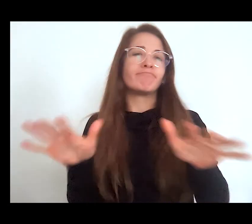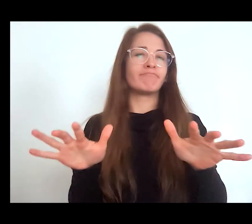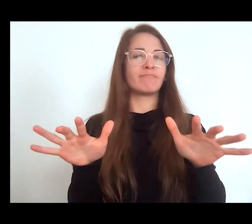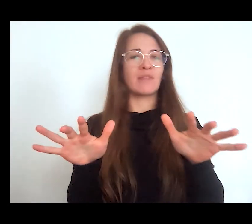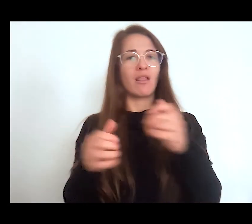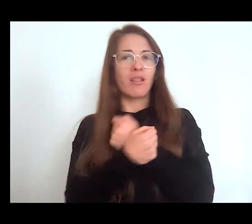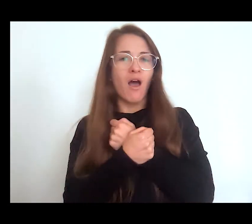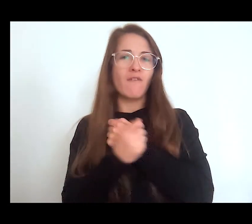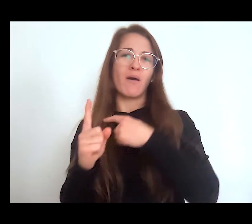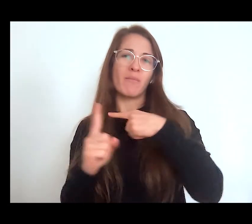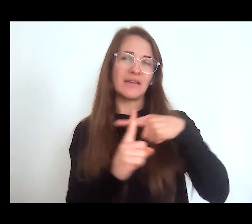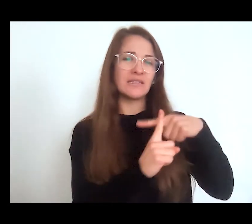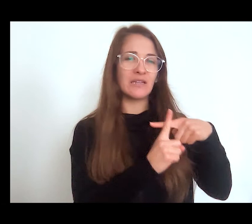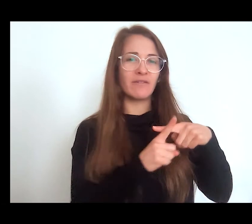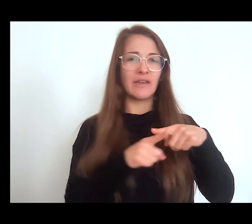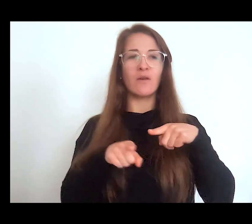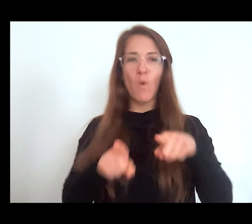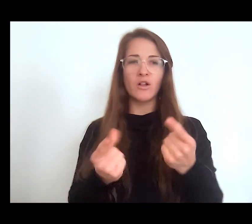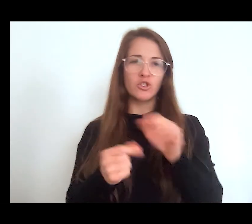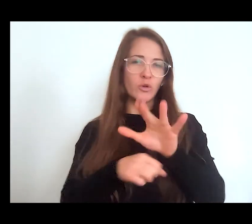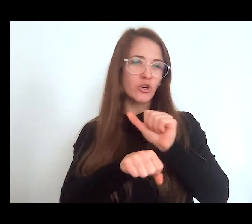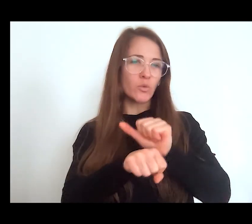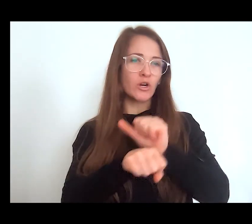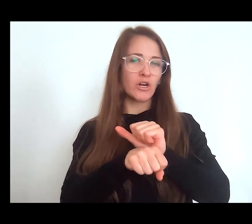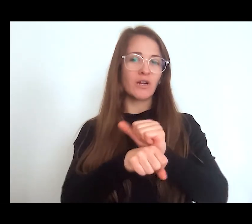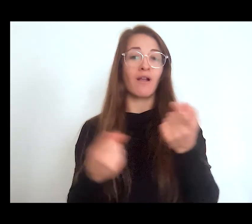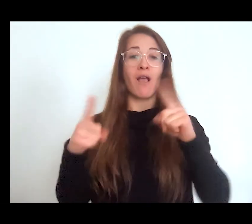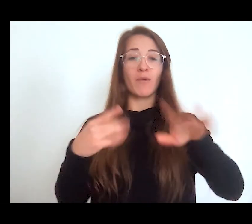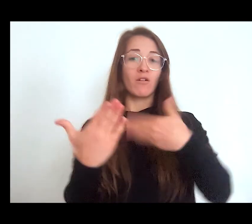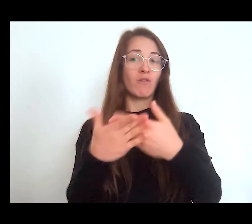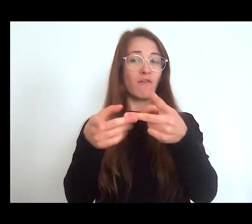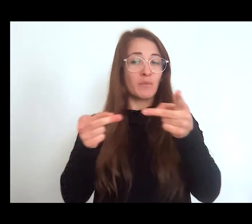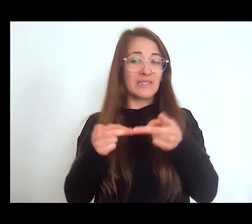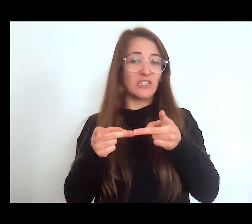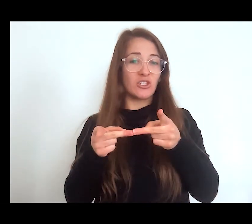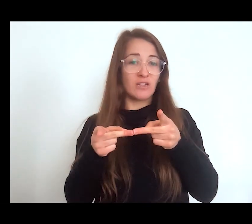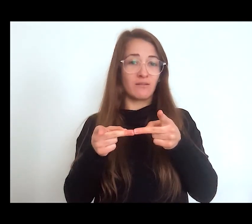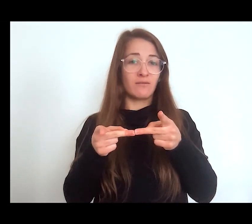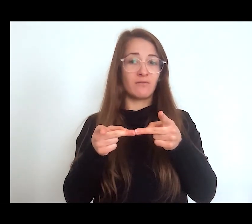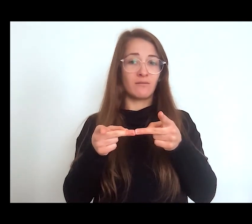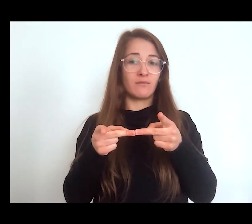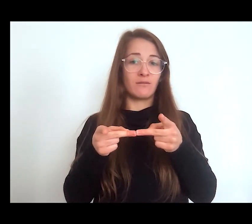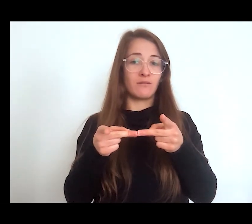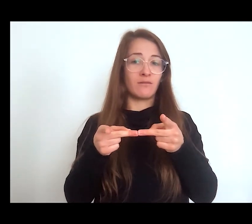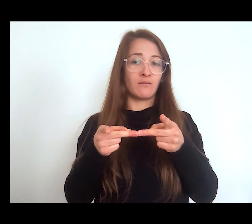AND POSITIVITY WHEN YOU ARE DOING THE WORK THAT YOU DO. WHEN YOU GET TO A POSITION THAT